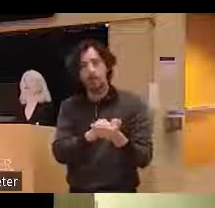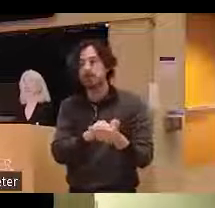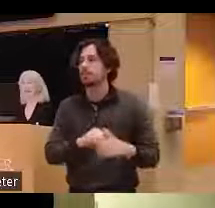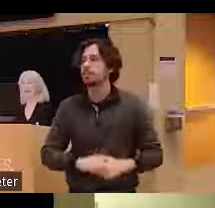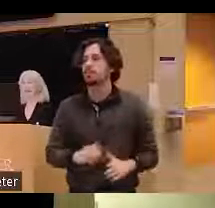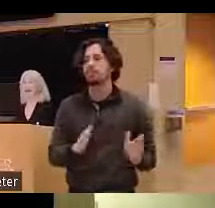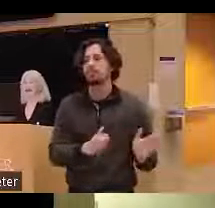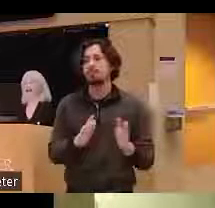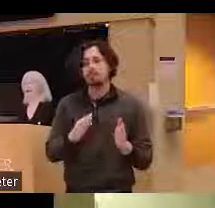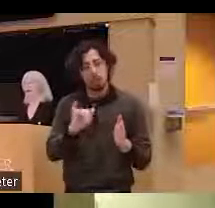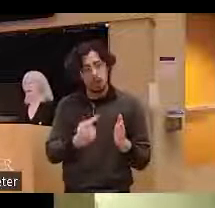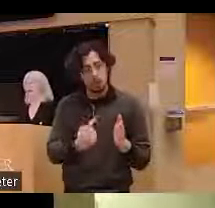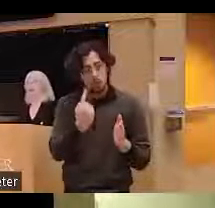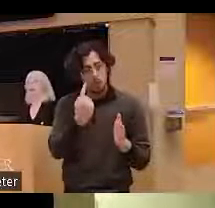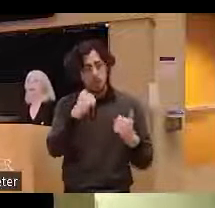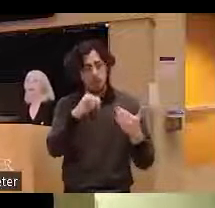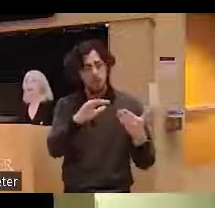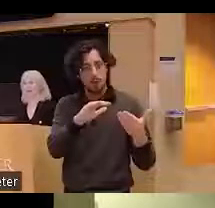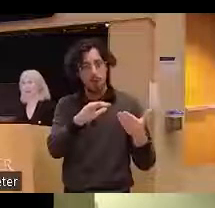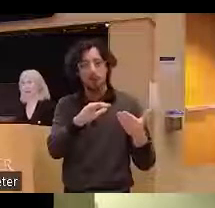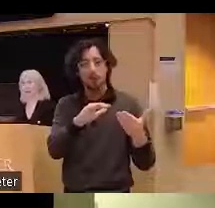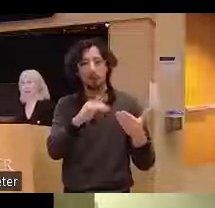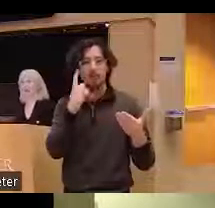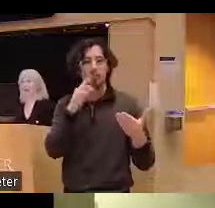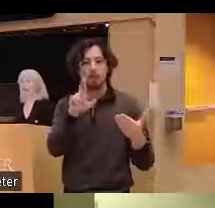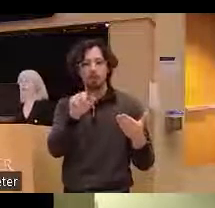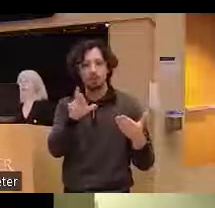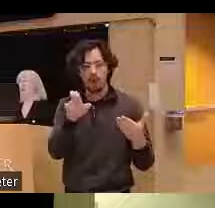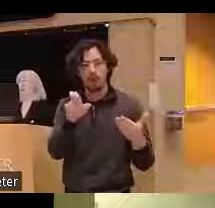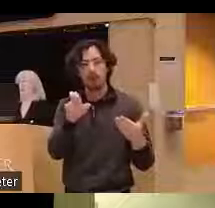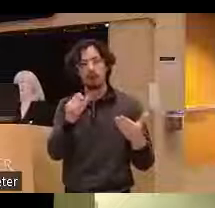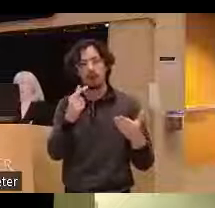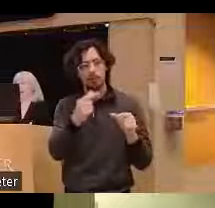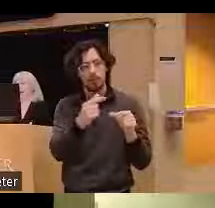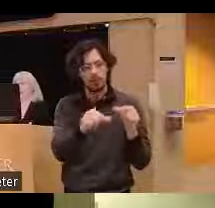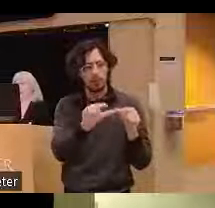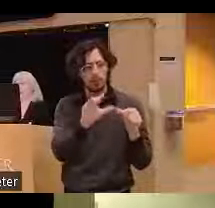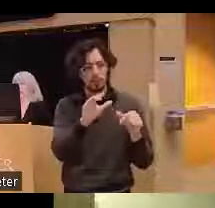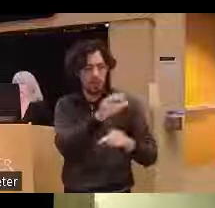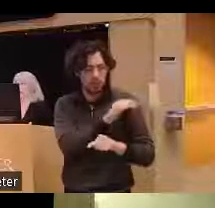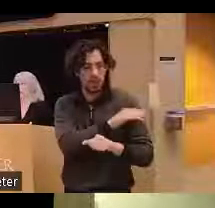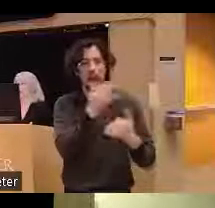clinic and I think there are half a dozen of them now that are being a established um to try